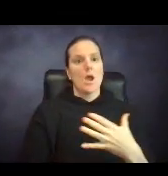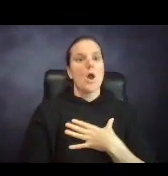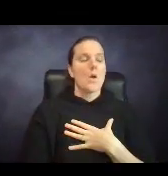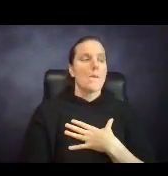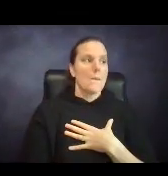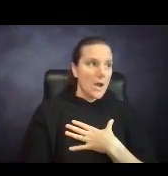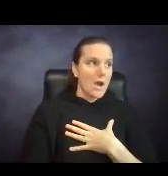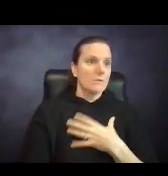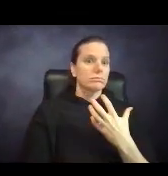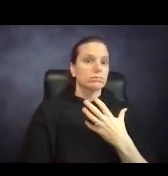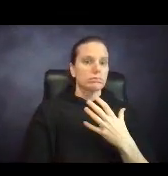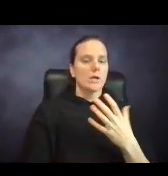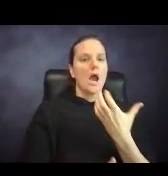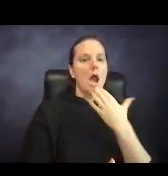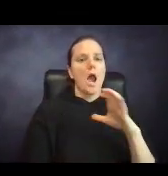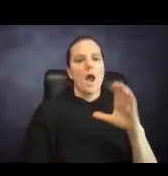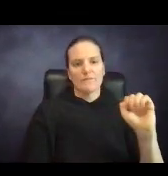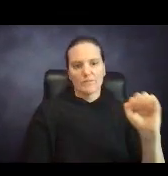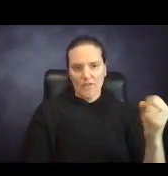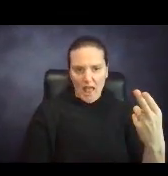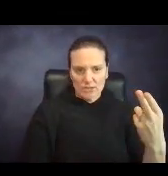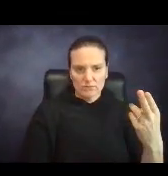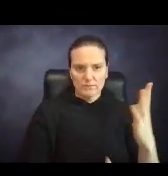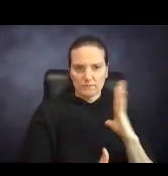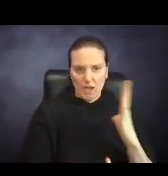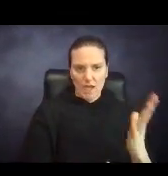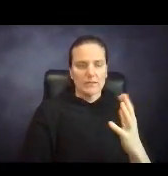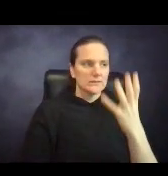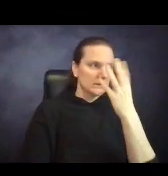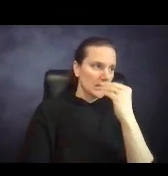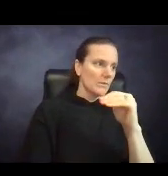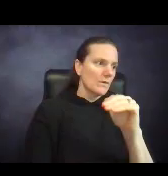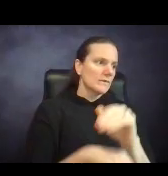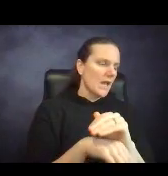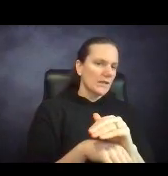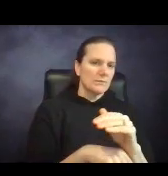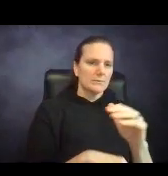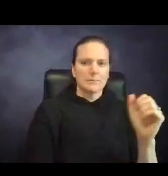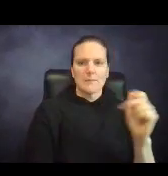that treated my hot flashes. I can sleep through the night and it just takes 'em back to their, their baseline.